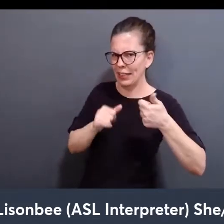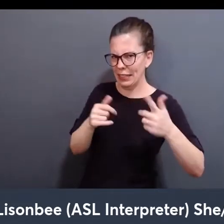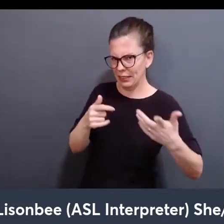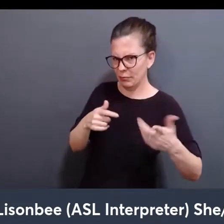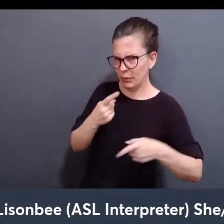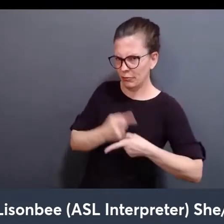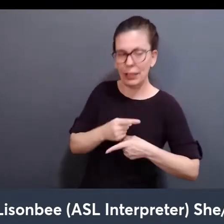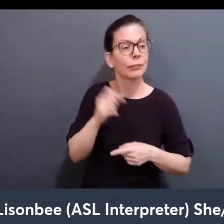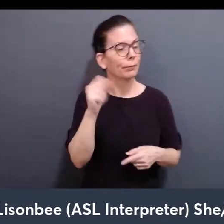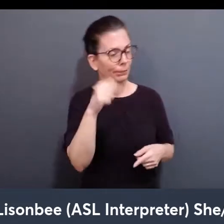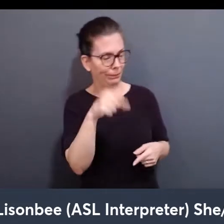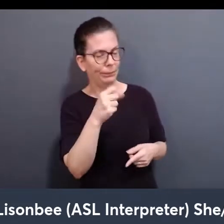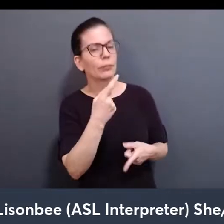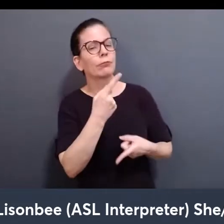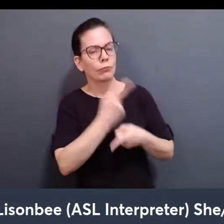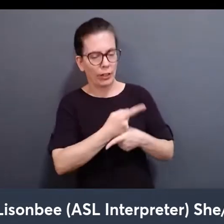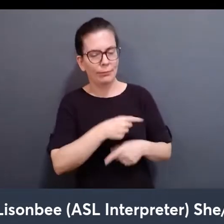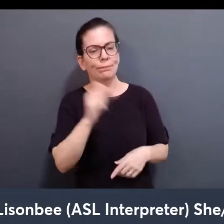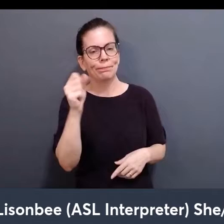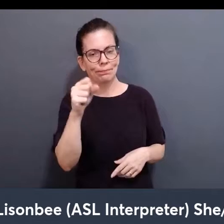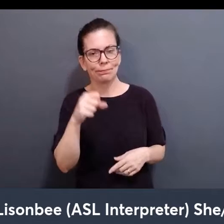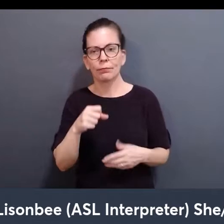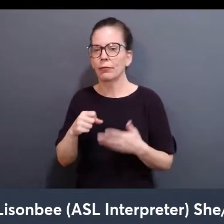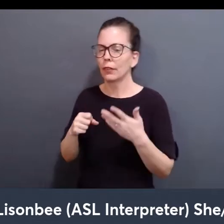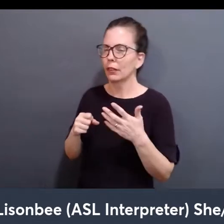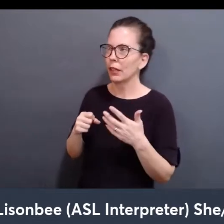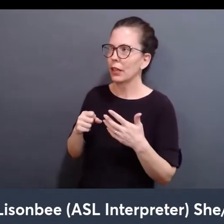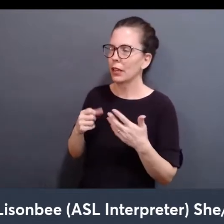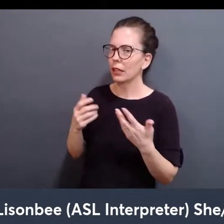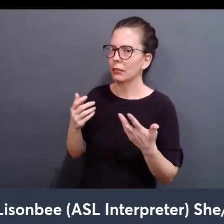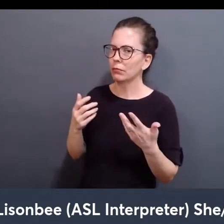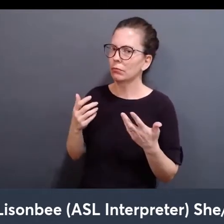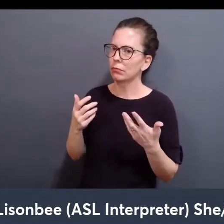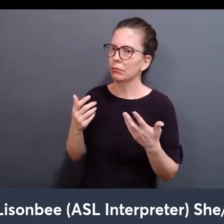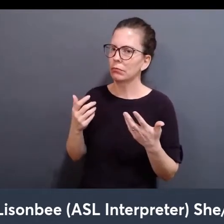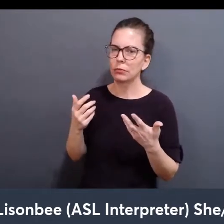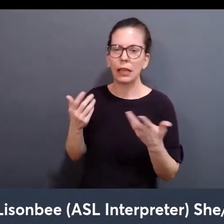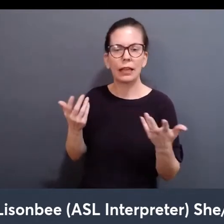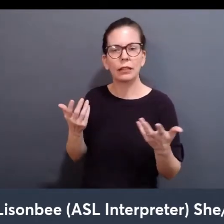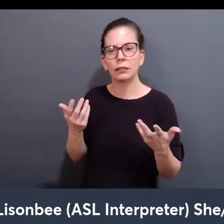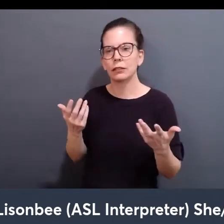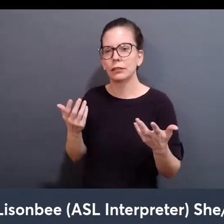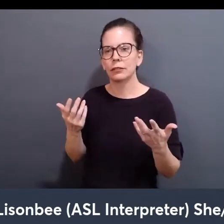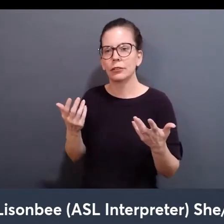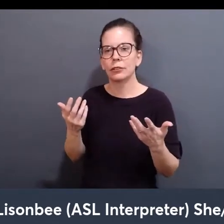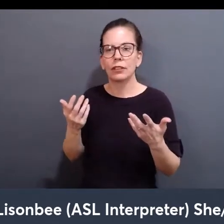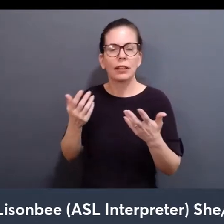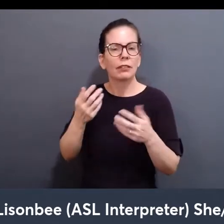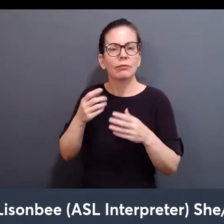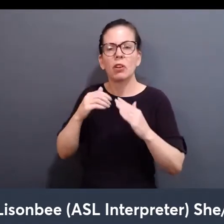that's fair, yes. And just under a minute, what would I do with QuickSight